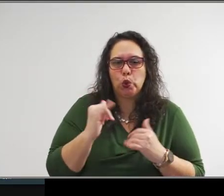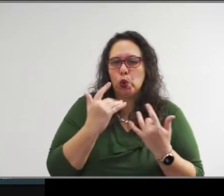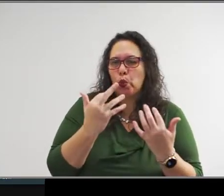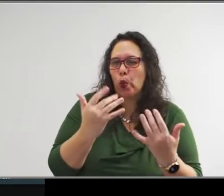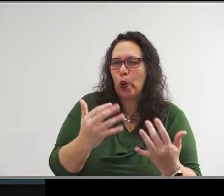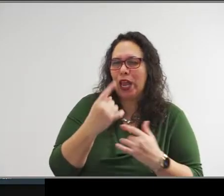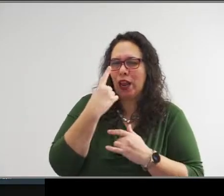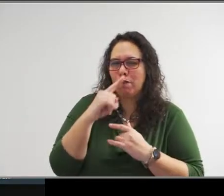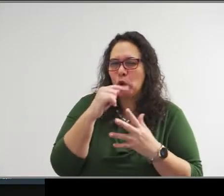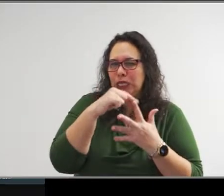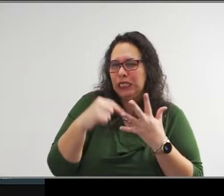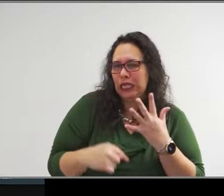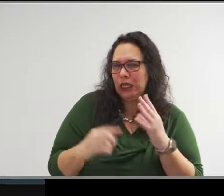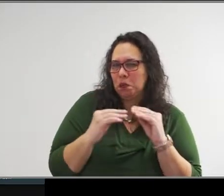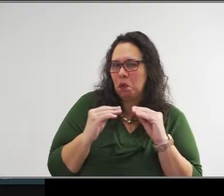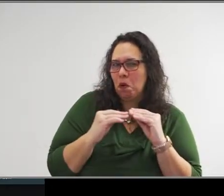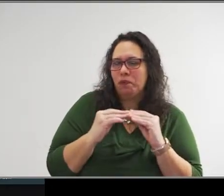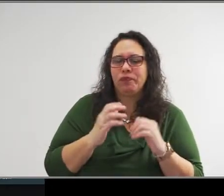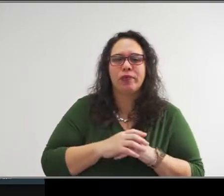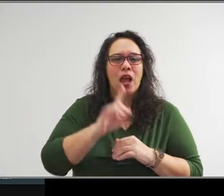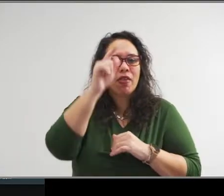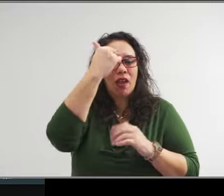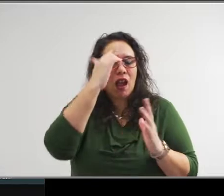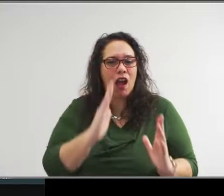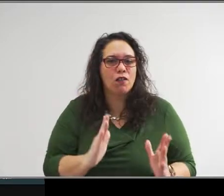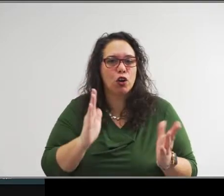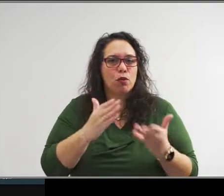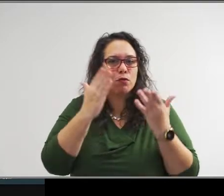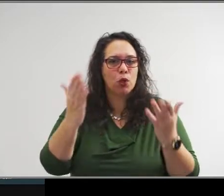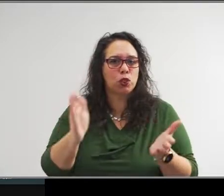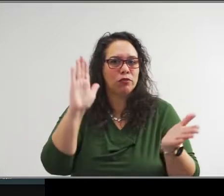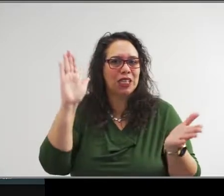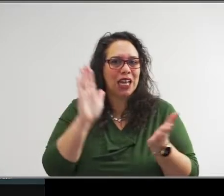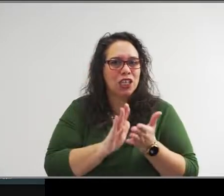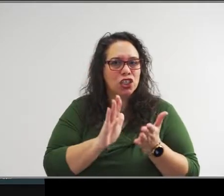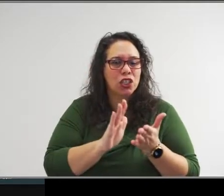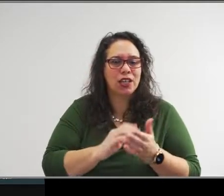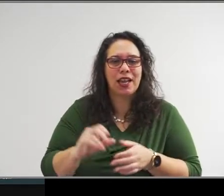The governor also proposed a significant reduction to the cash deferrals